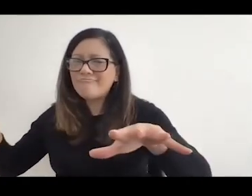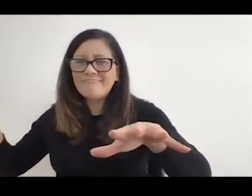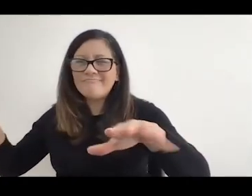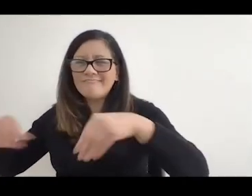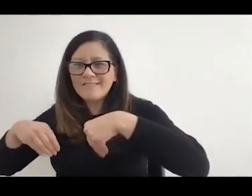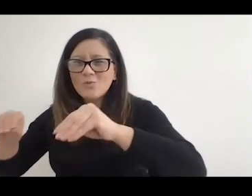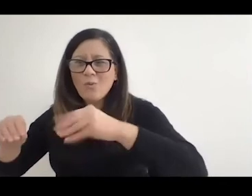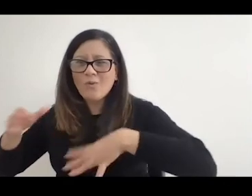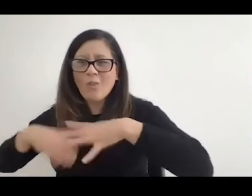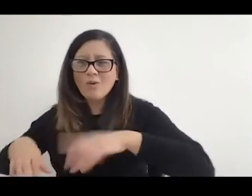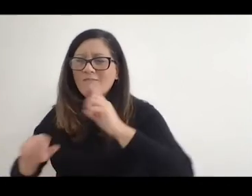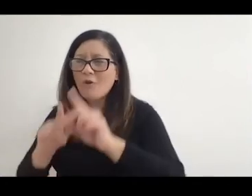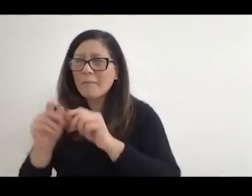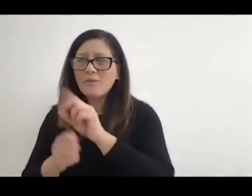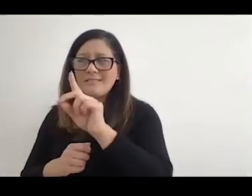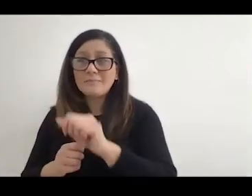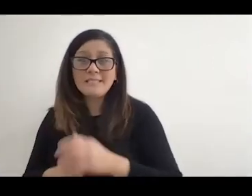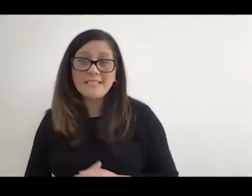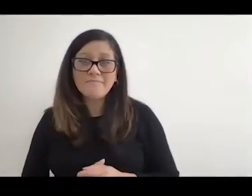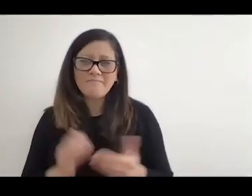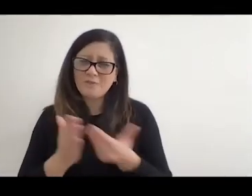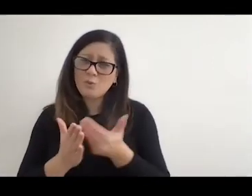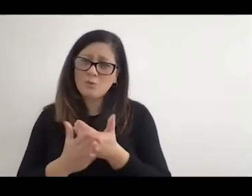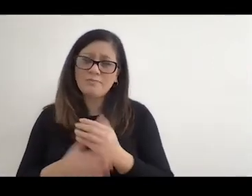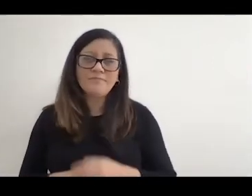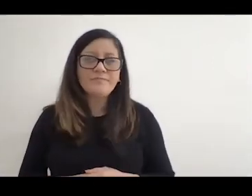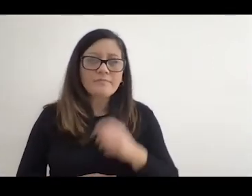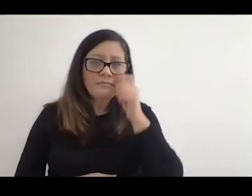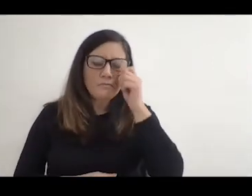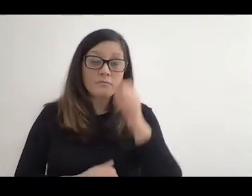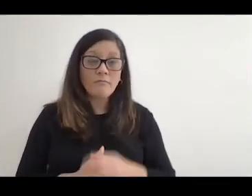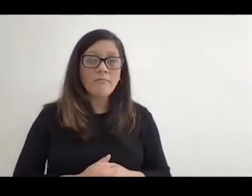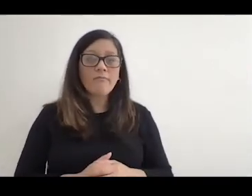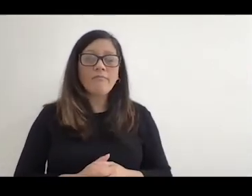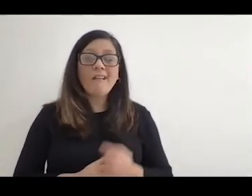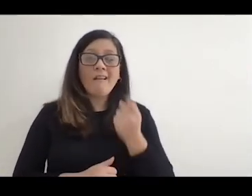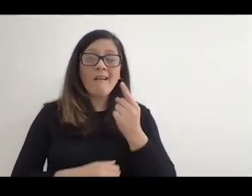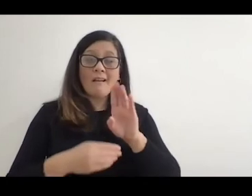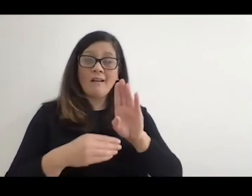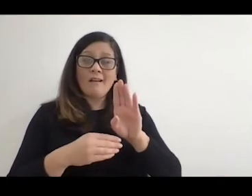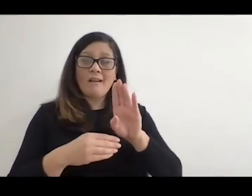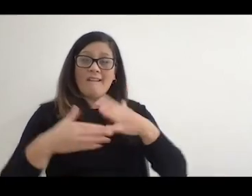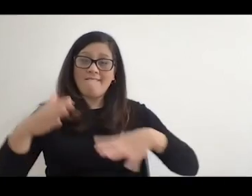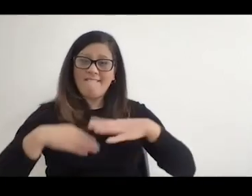So let's get into it. Since the industry is not caught up yet, it's going to happen.